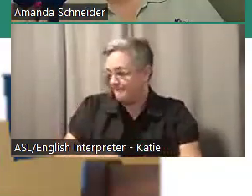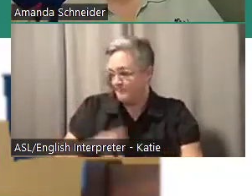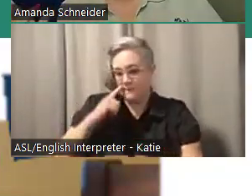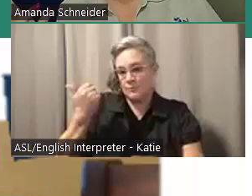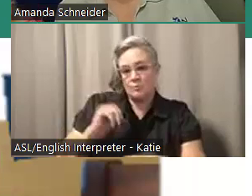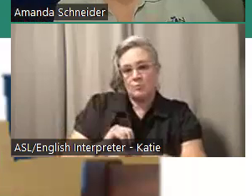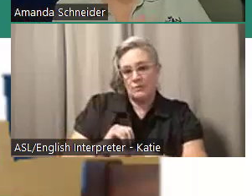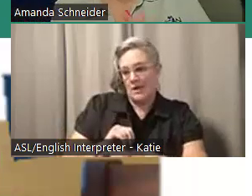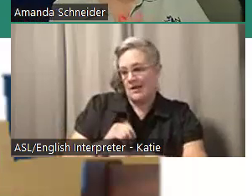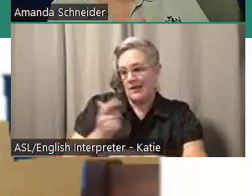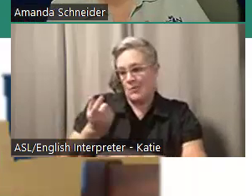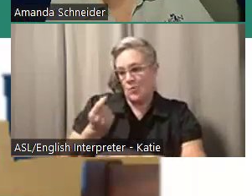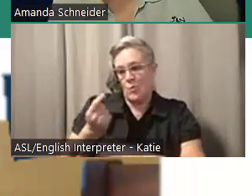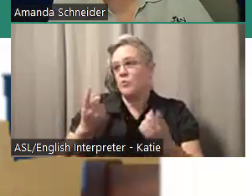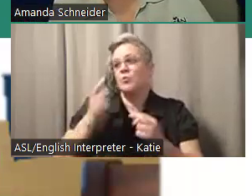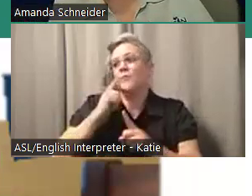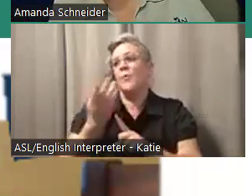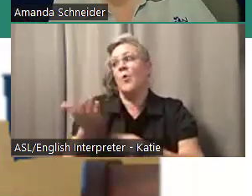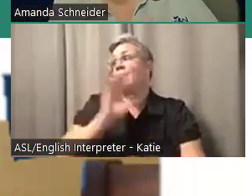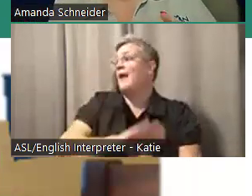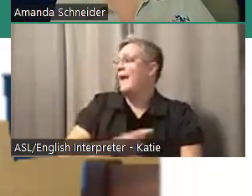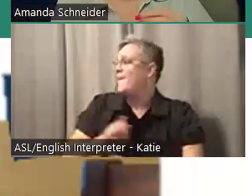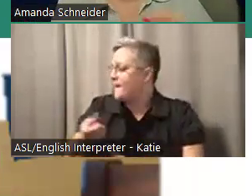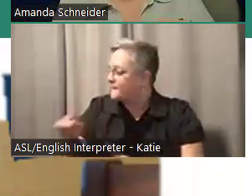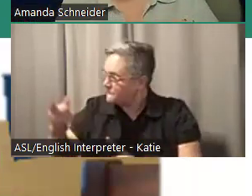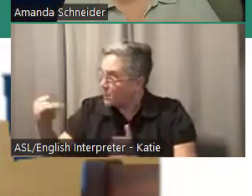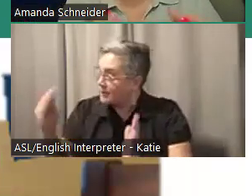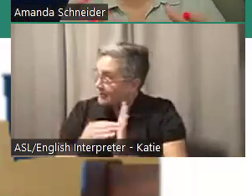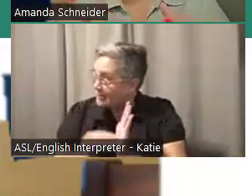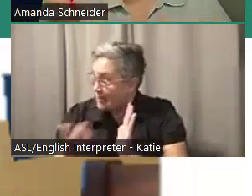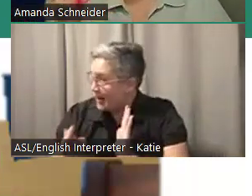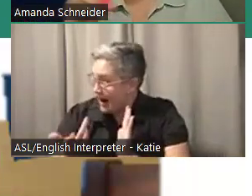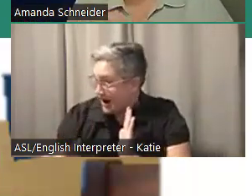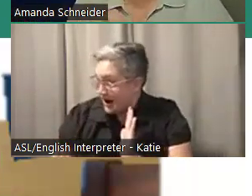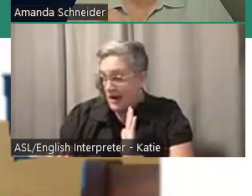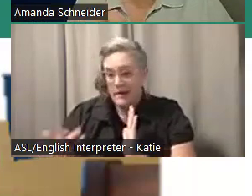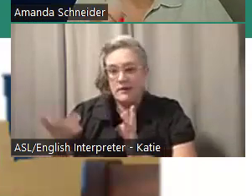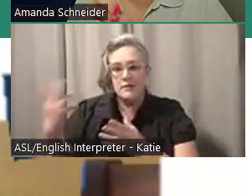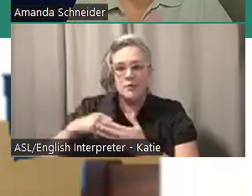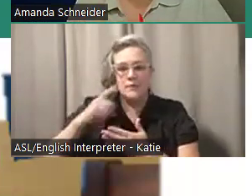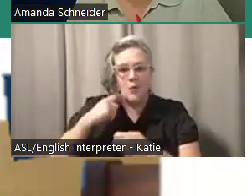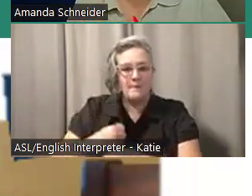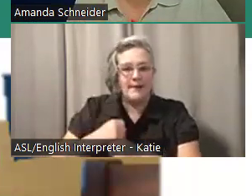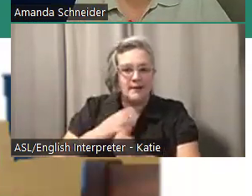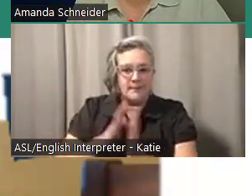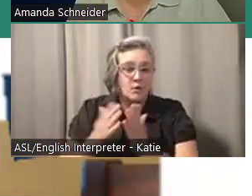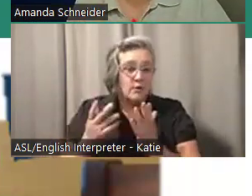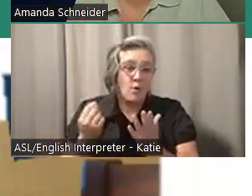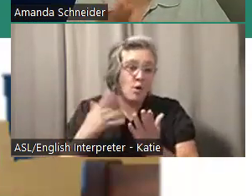that we did, the activities we did today. Or… maybe it's just… recording something, um…